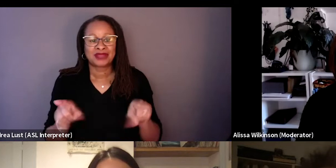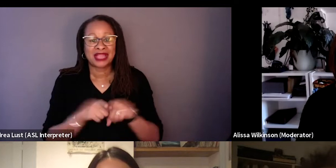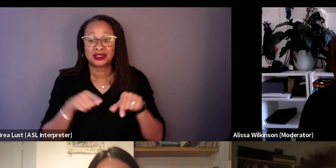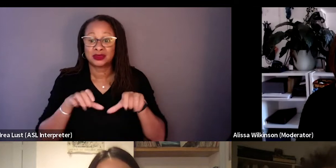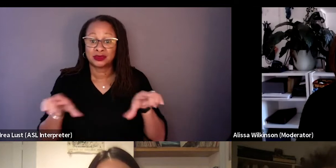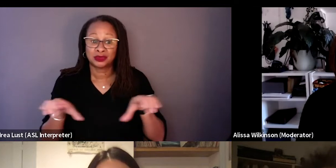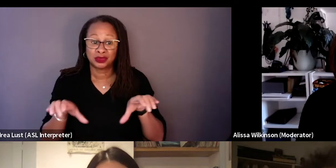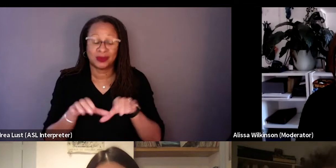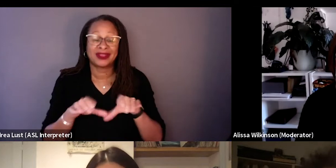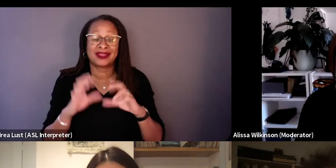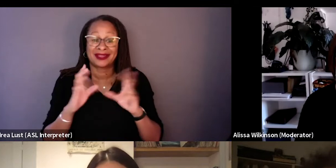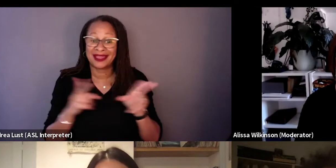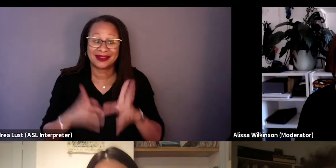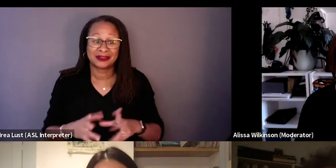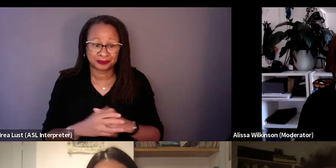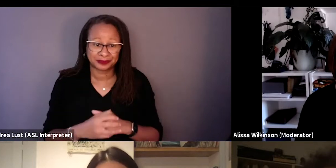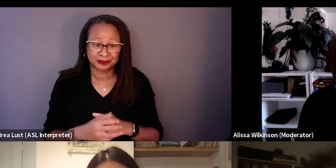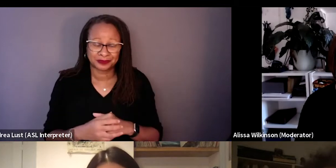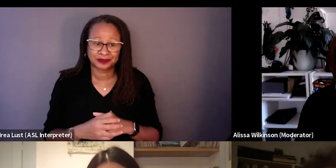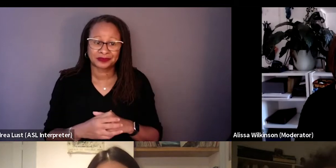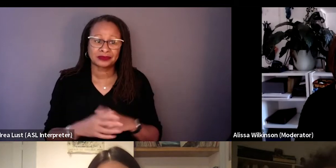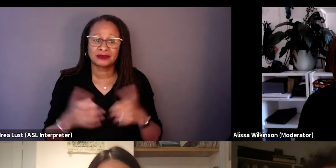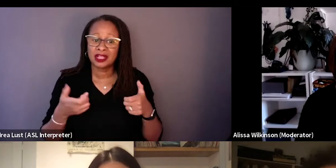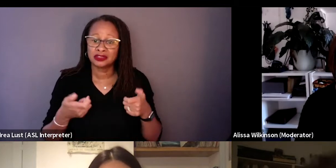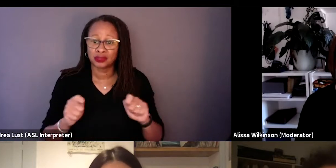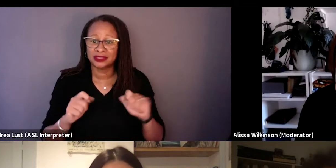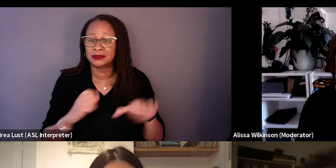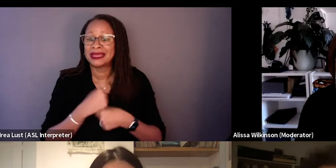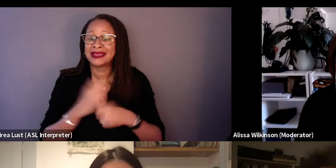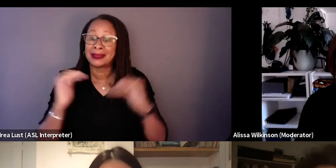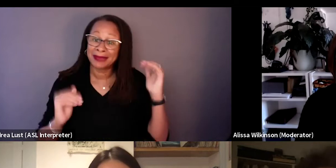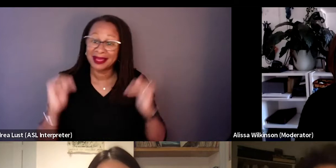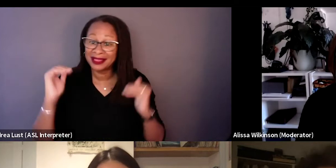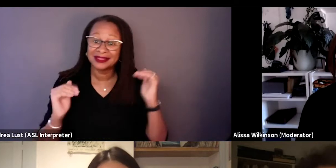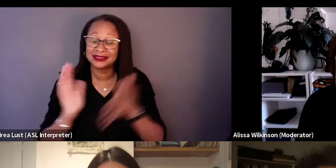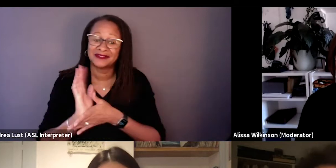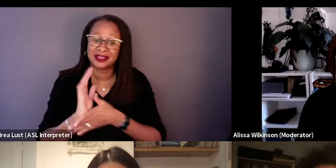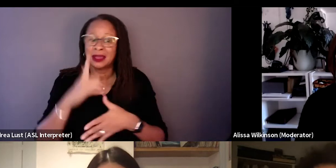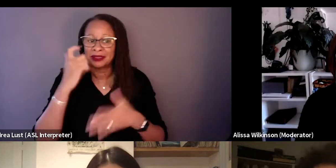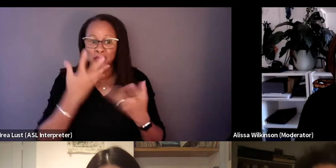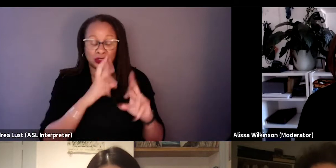we tried our best to make a balanced film because we wanted to respect the boundaries.